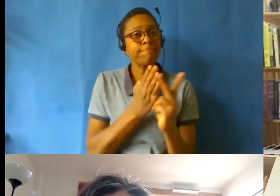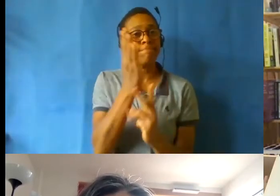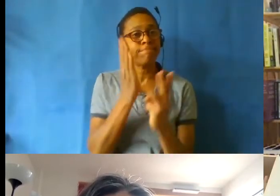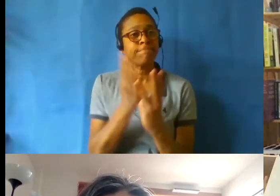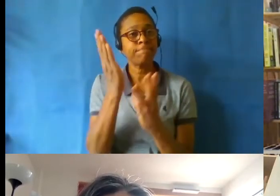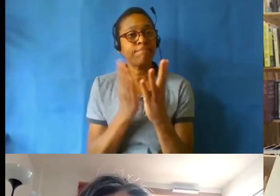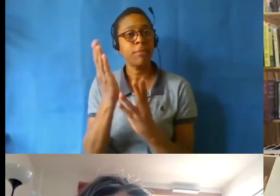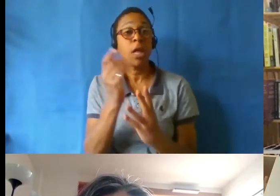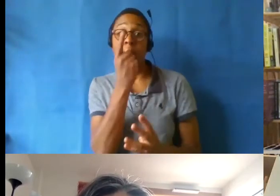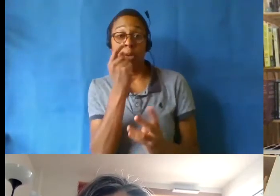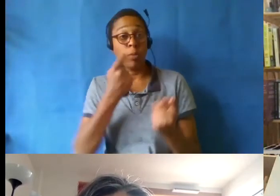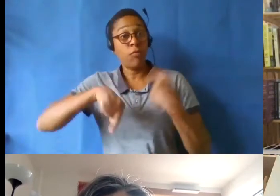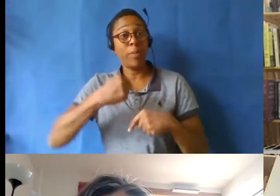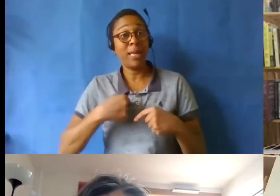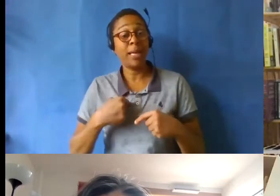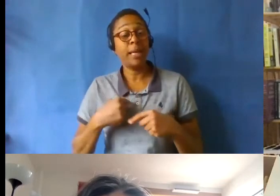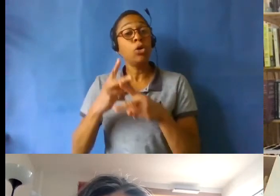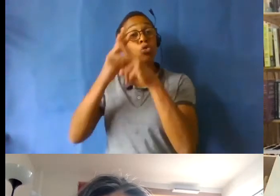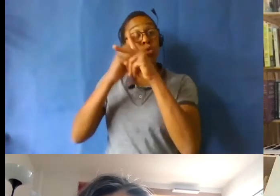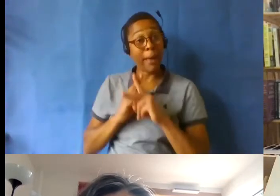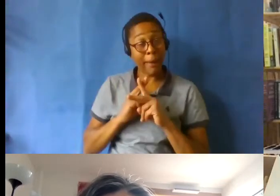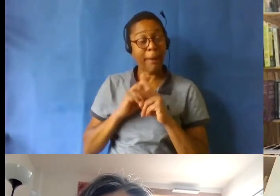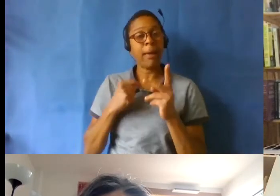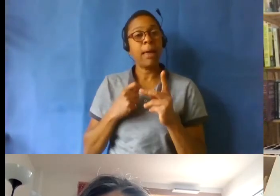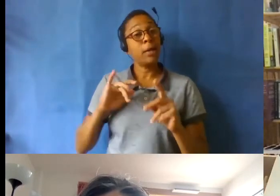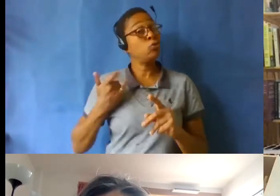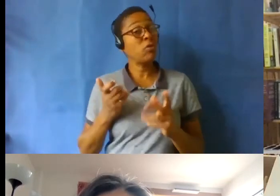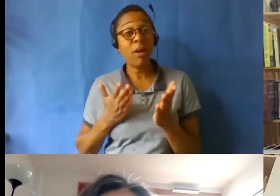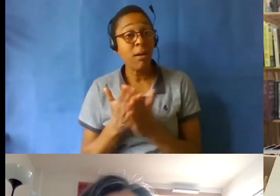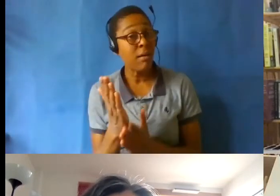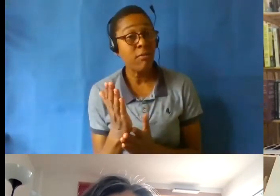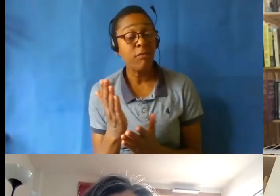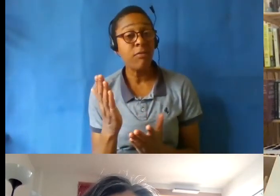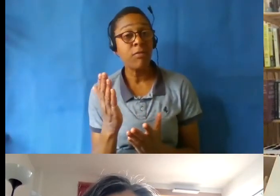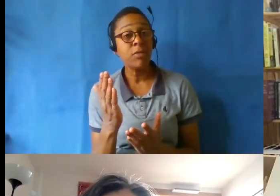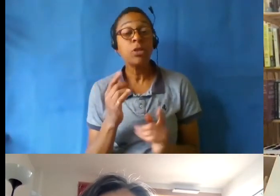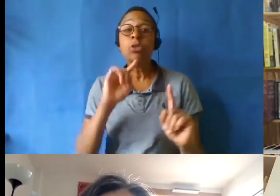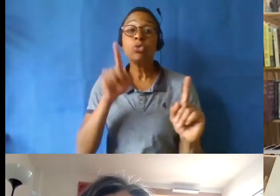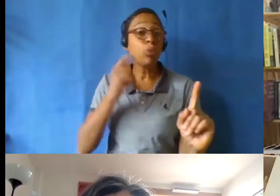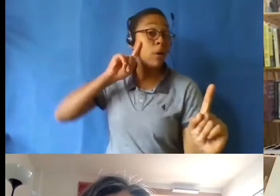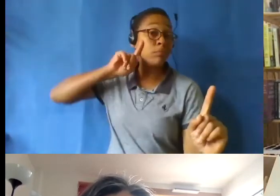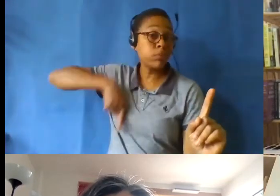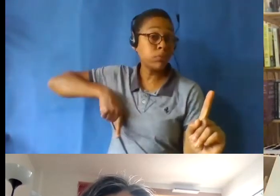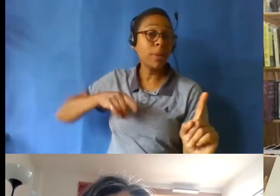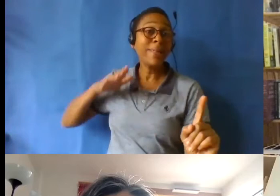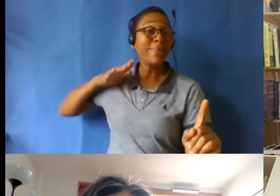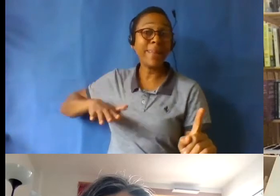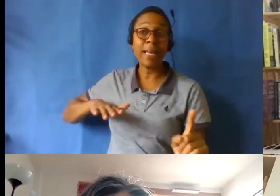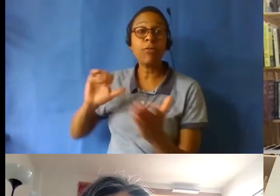the you know the ways and modes of like survival and care available to us where it sometimes becomes like you can't ignore the need for medical care especially